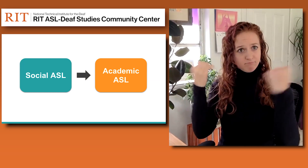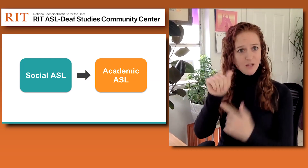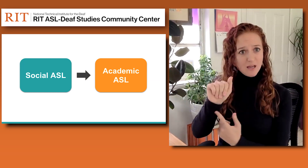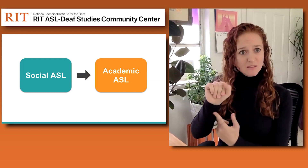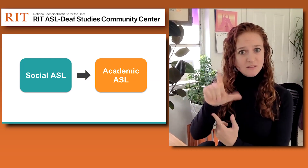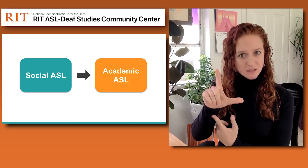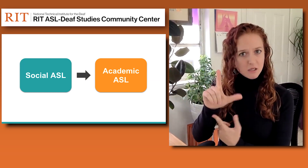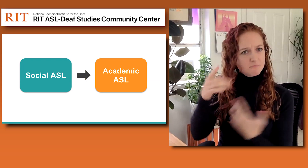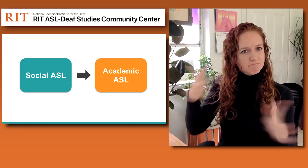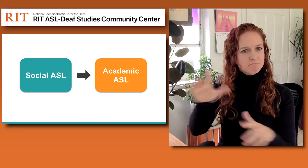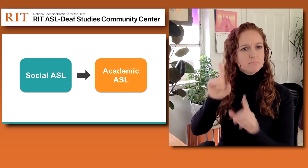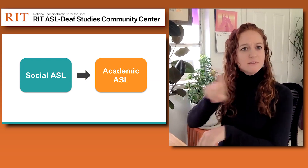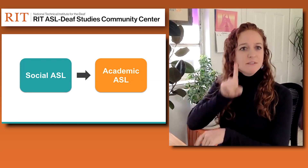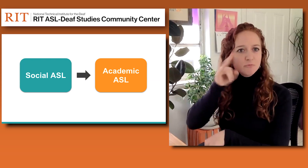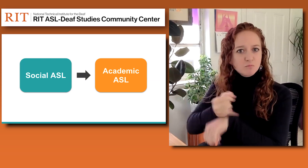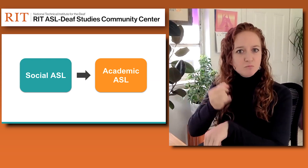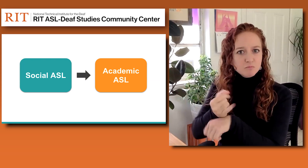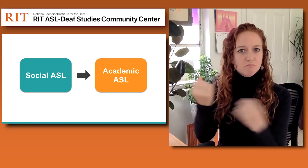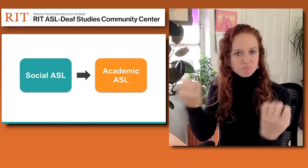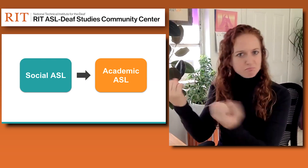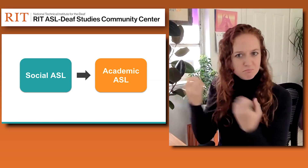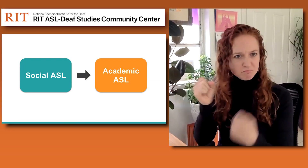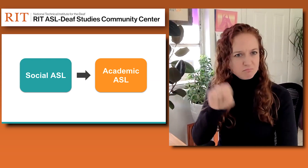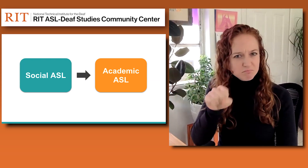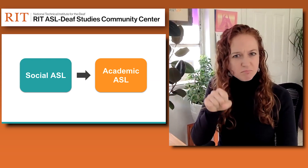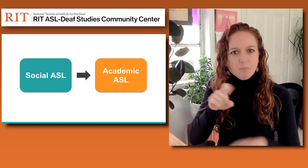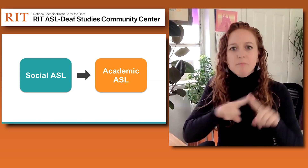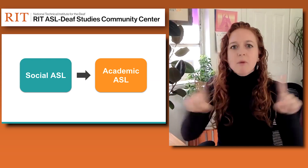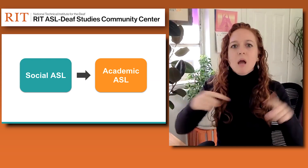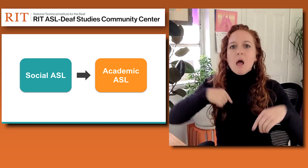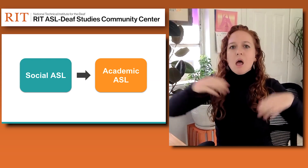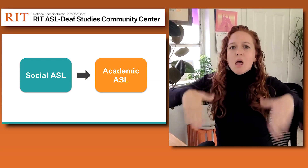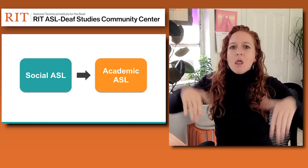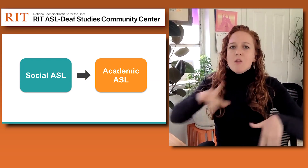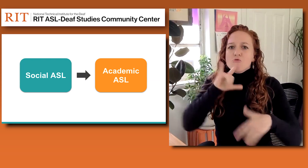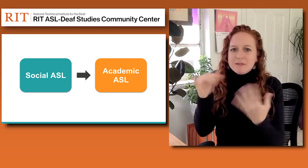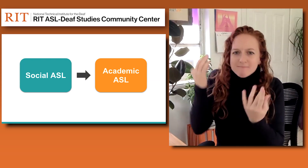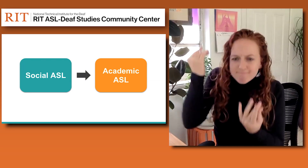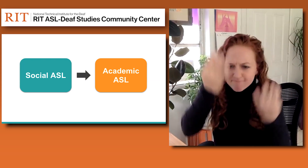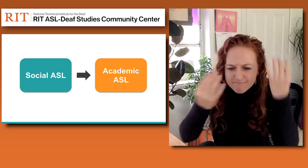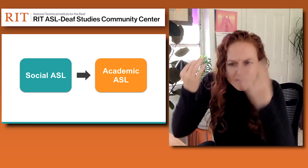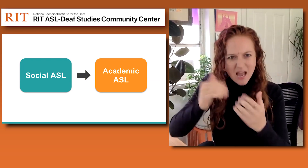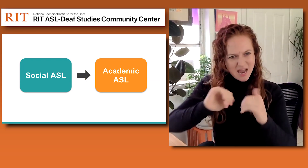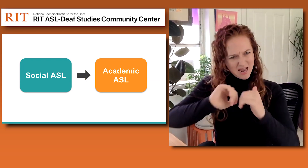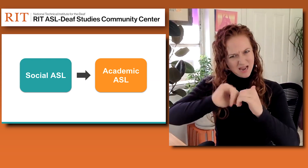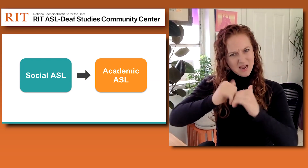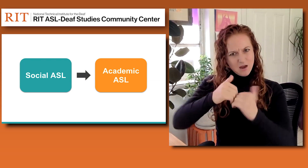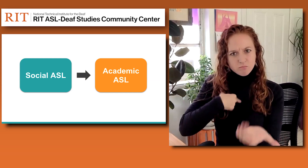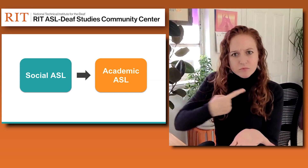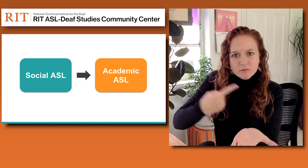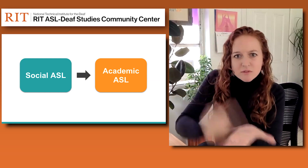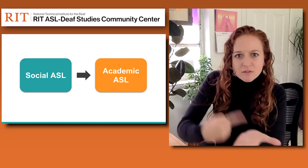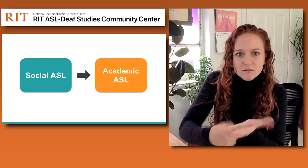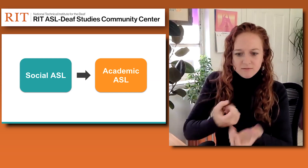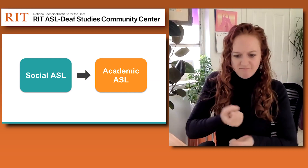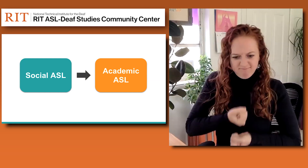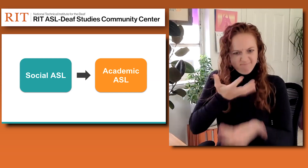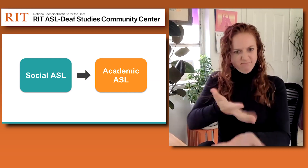And then I also thought there was academic ASL. People in the schools use that. But I hadn't really considered how...